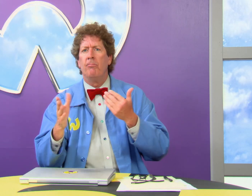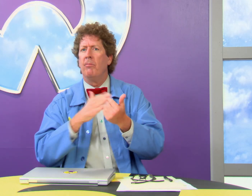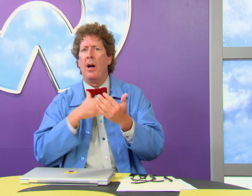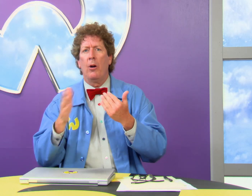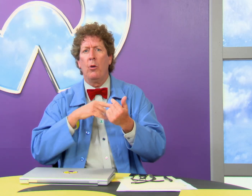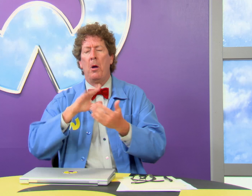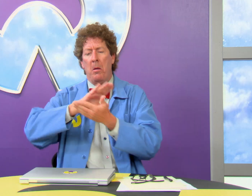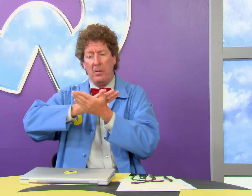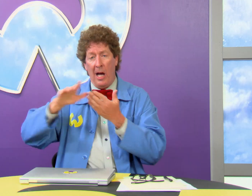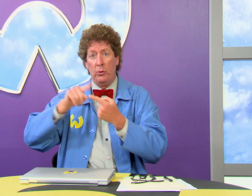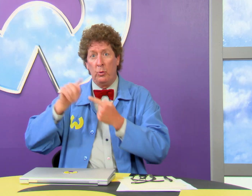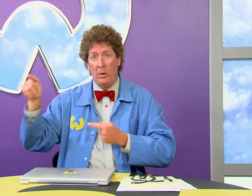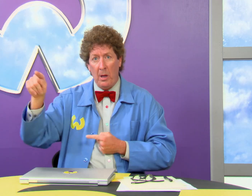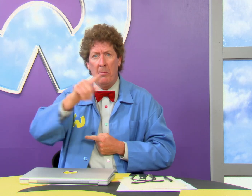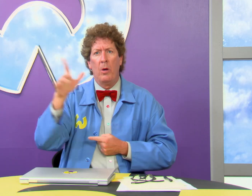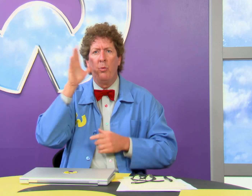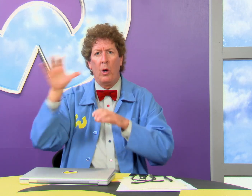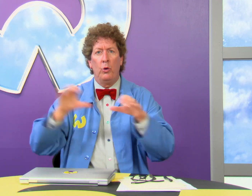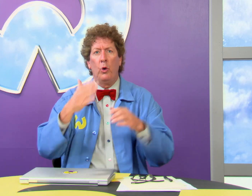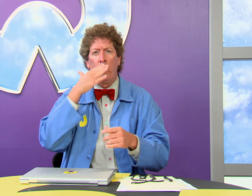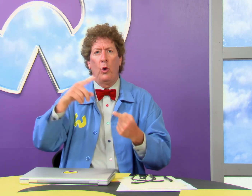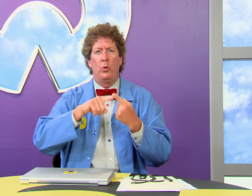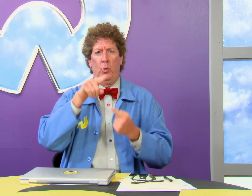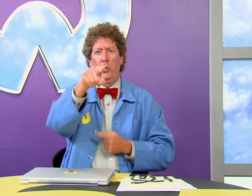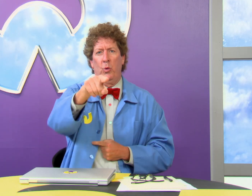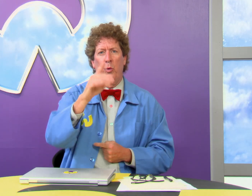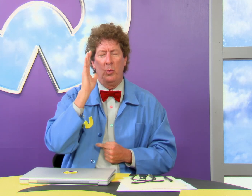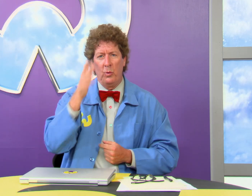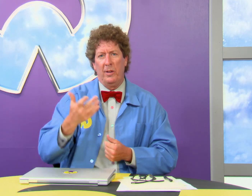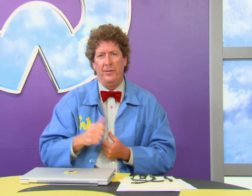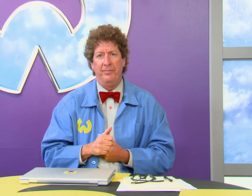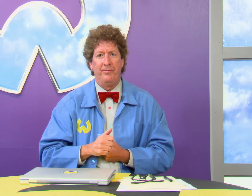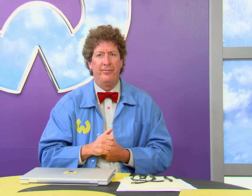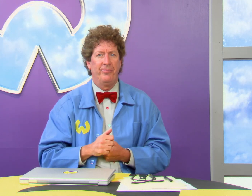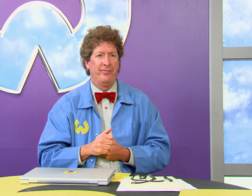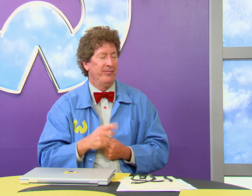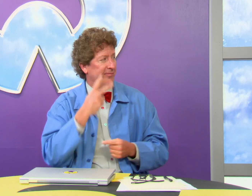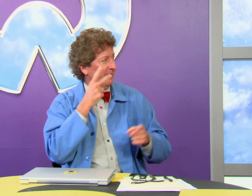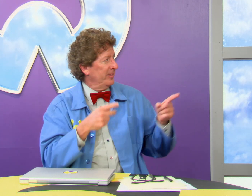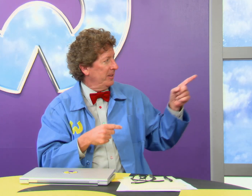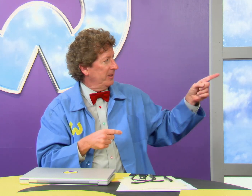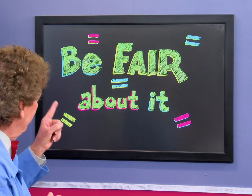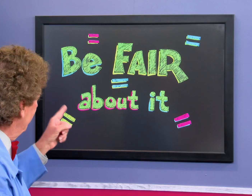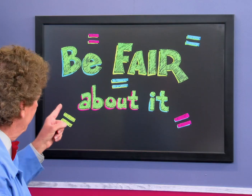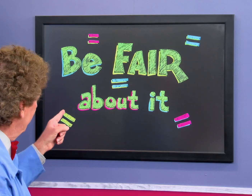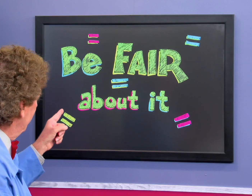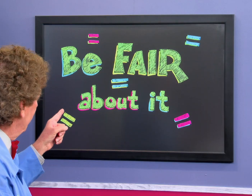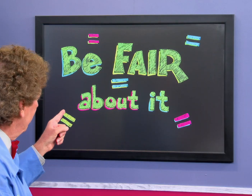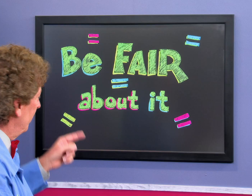IT DOESN'T MATTER WHAT MEAN PEOPLE DO. BE NICE, AND GOOD THINGS WILL HAPPEN TO YOU. SEE THE BOARD THERE?